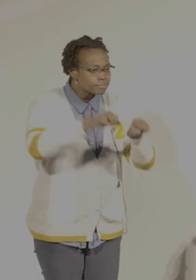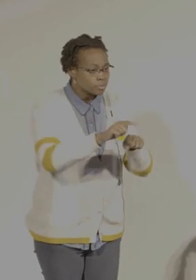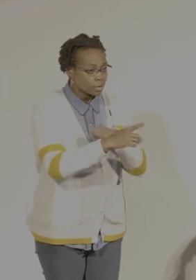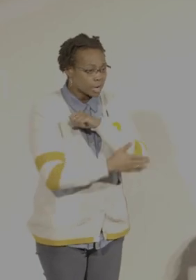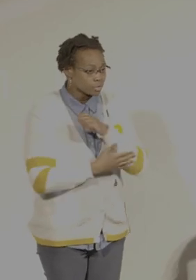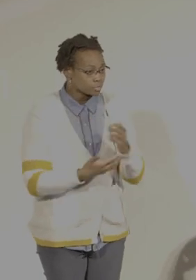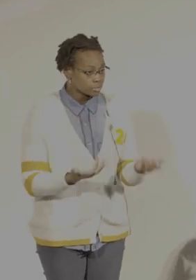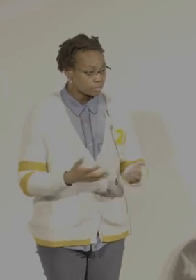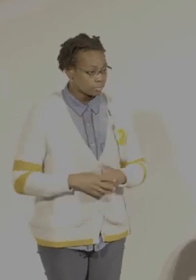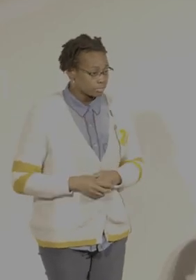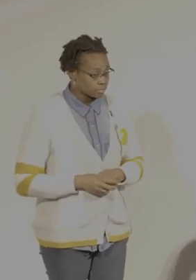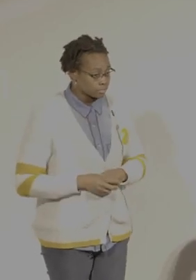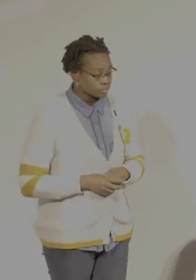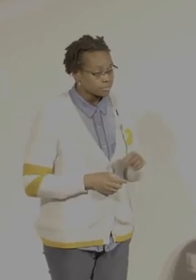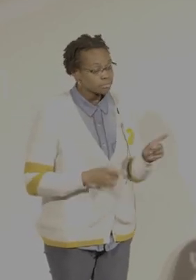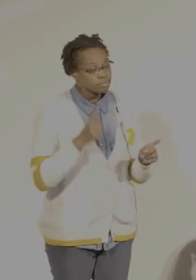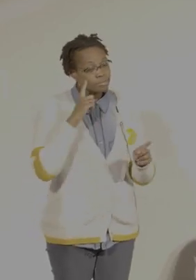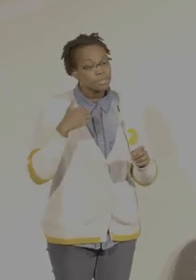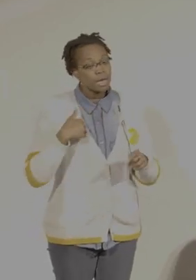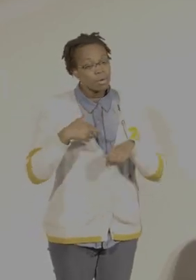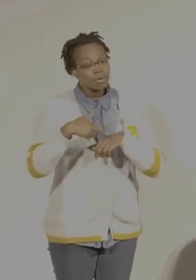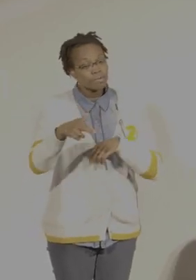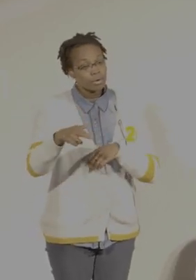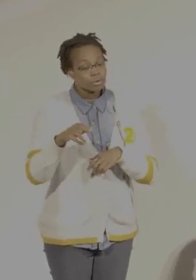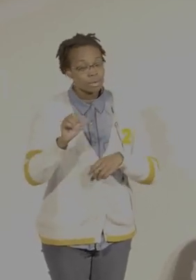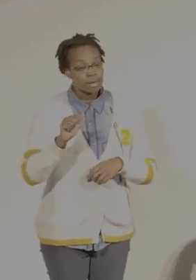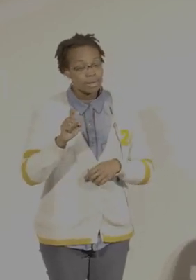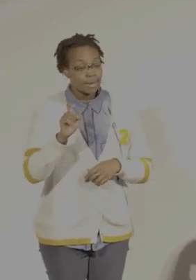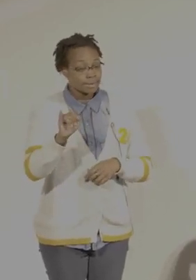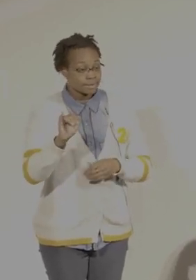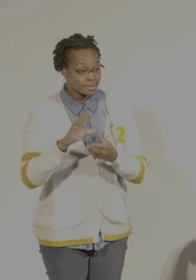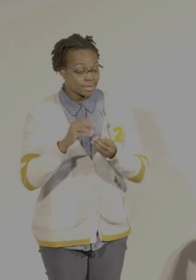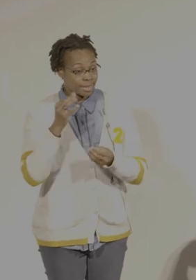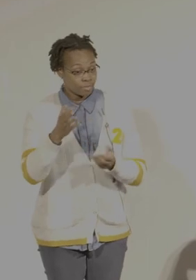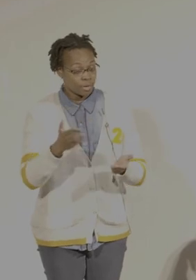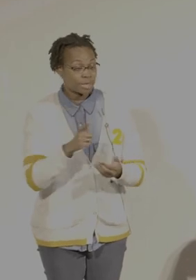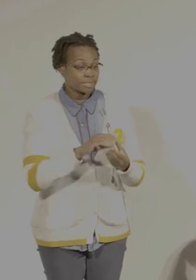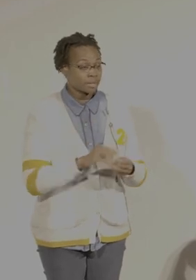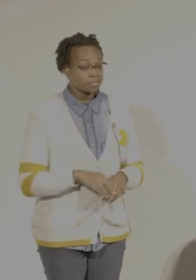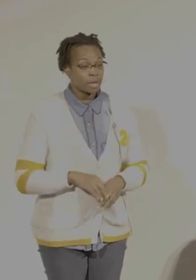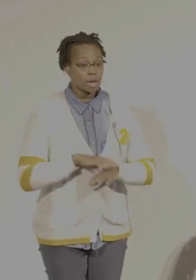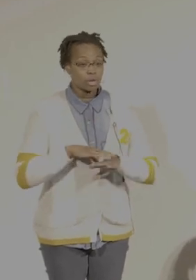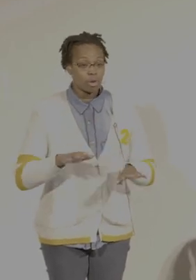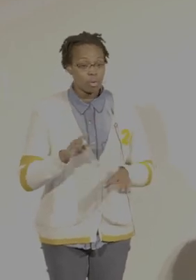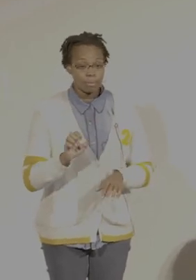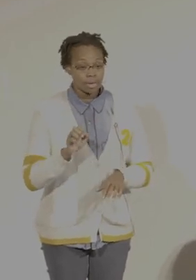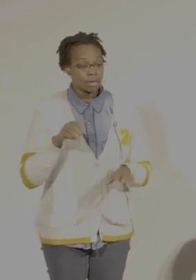I think that I would refer you to what Alexei Navalny would say if he were here and he would say, "Don't be inactive."